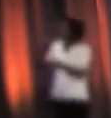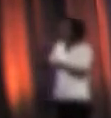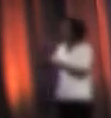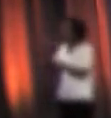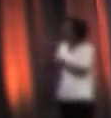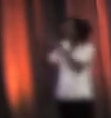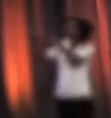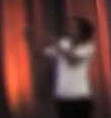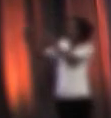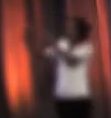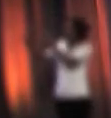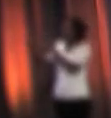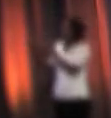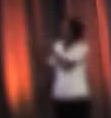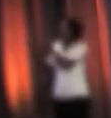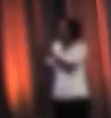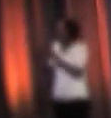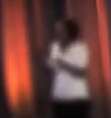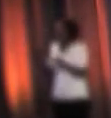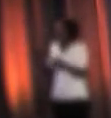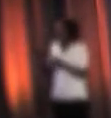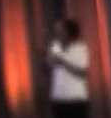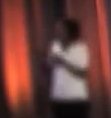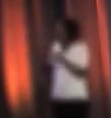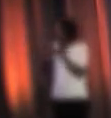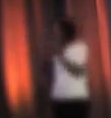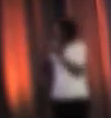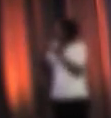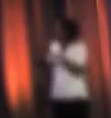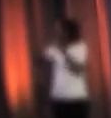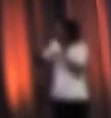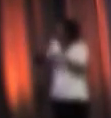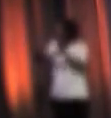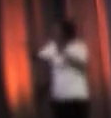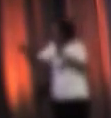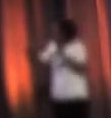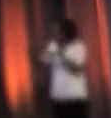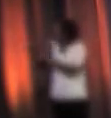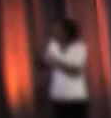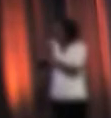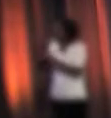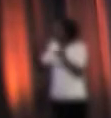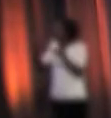organisations that achieve excellence and push the boundaries of possibility for digital media in increasing